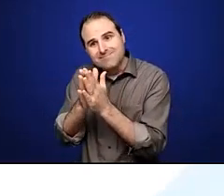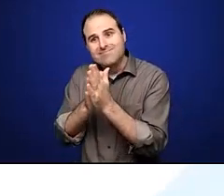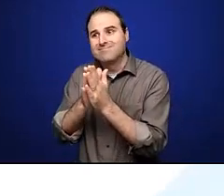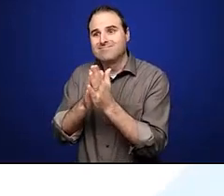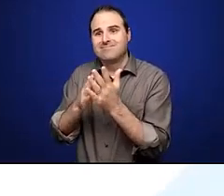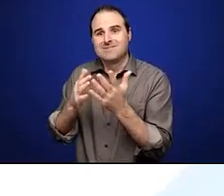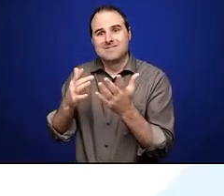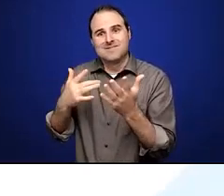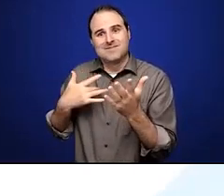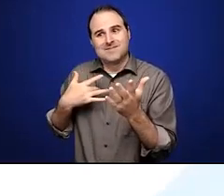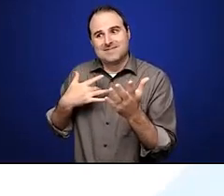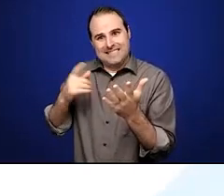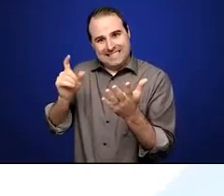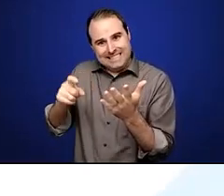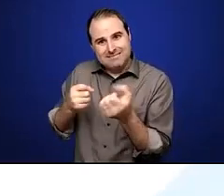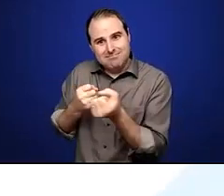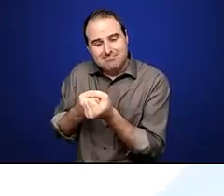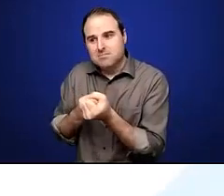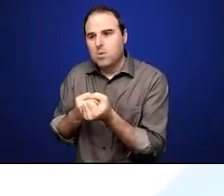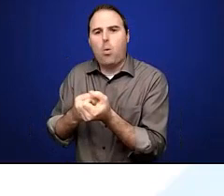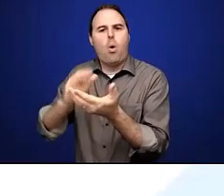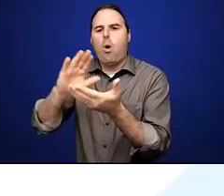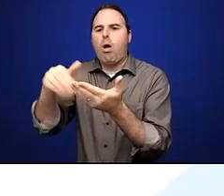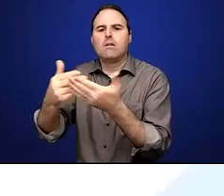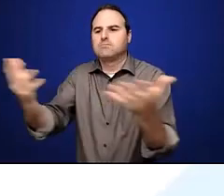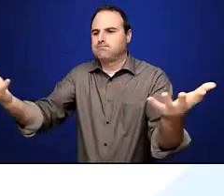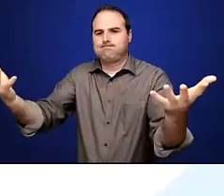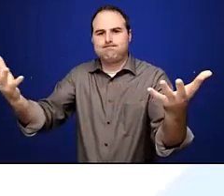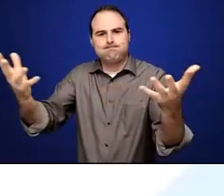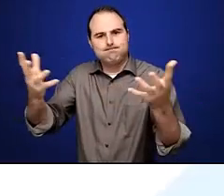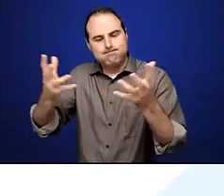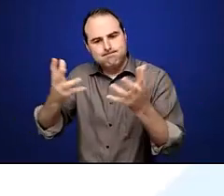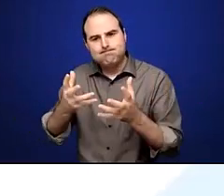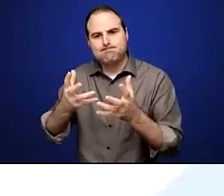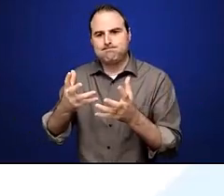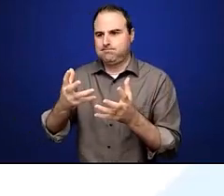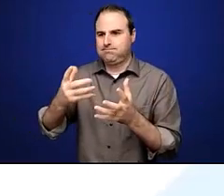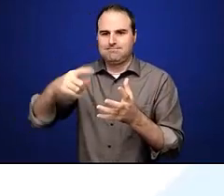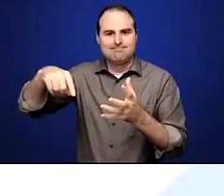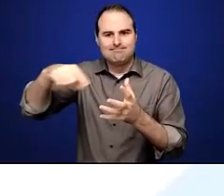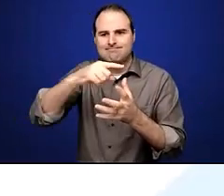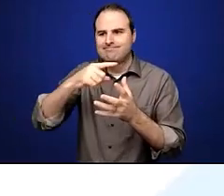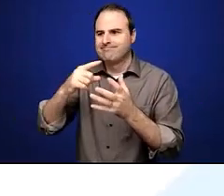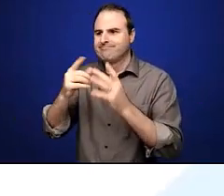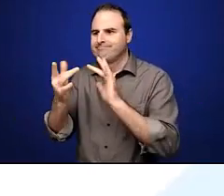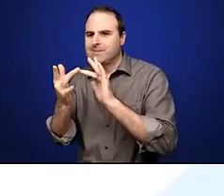We wanted to share those experiences and really build those connections within everyone